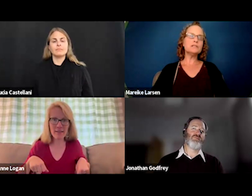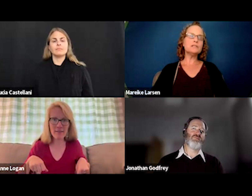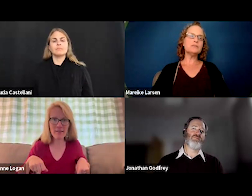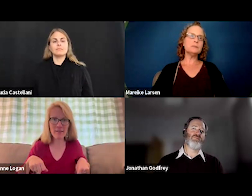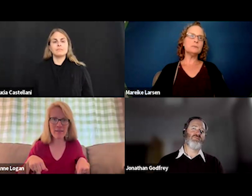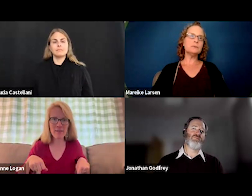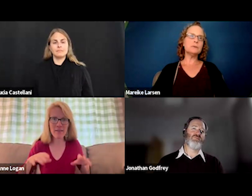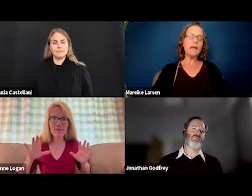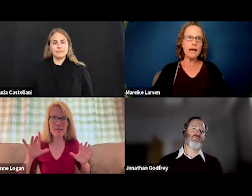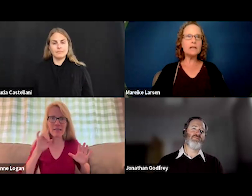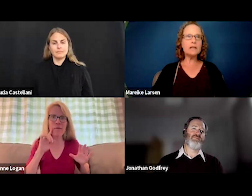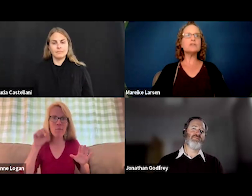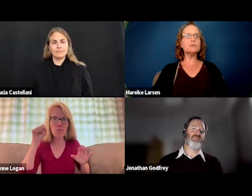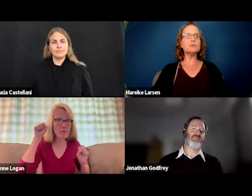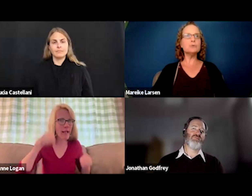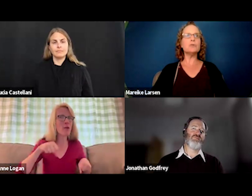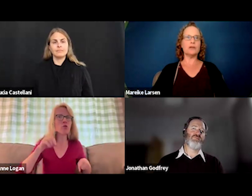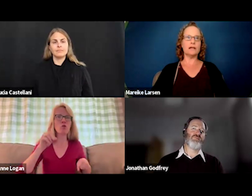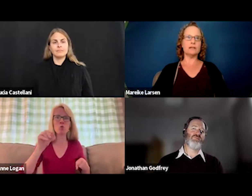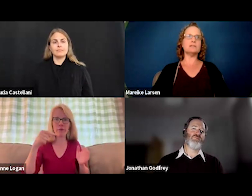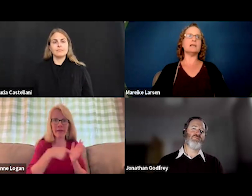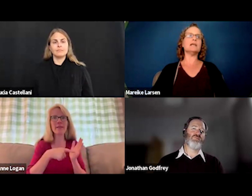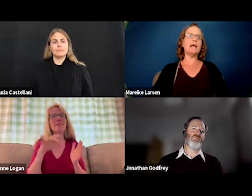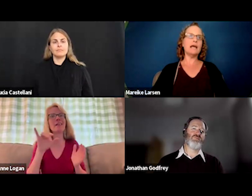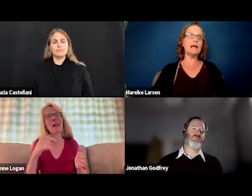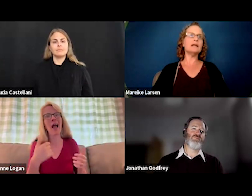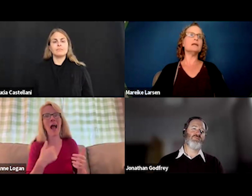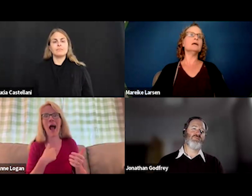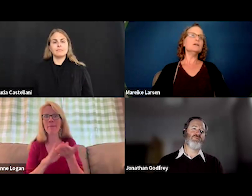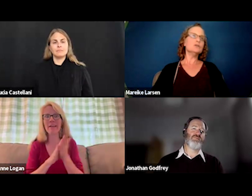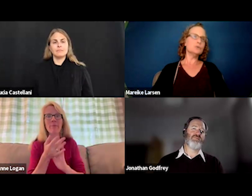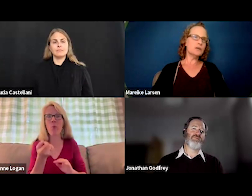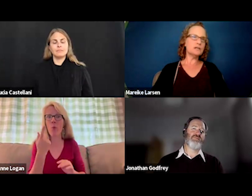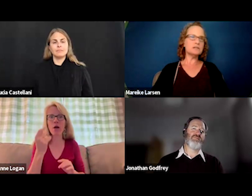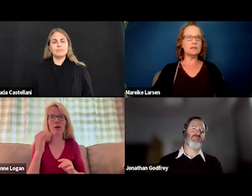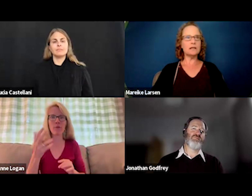that deaf people can do things. They can do this.